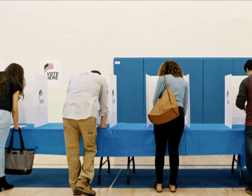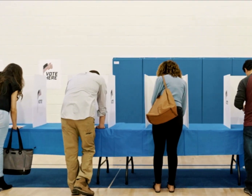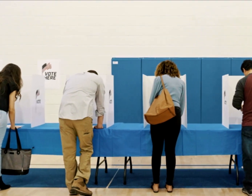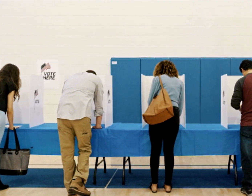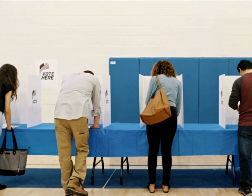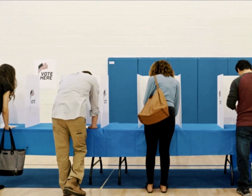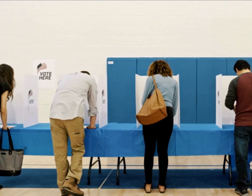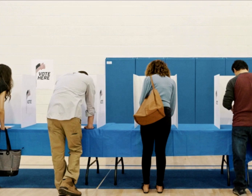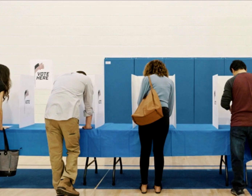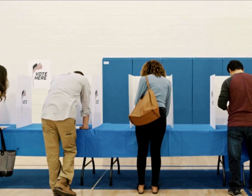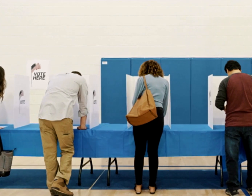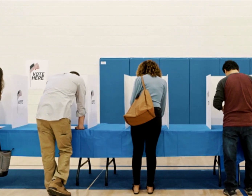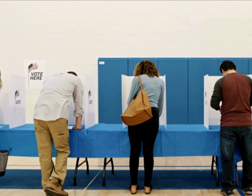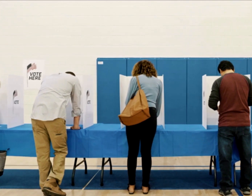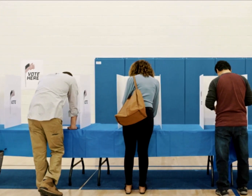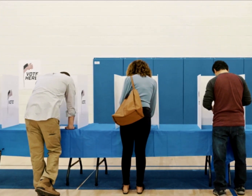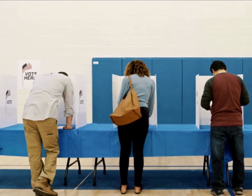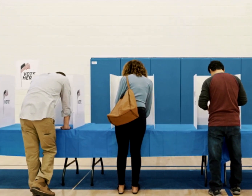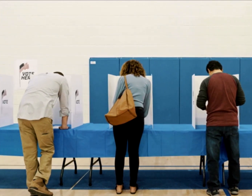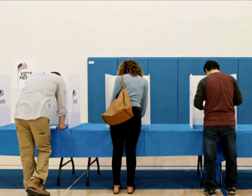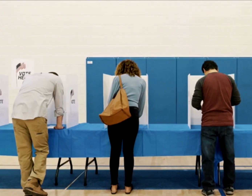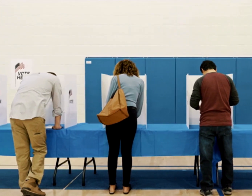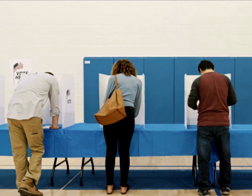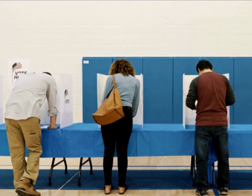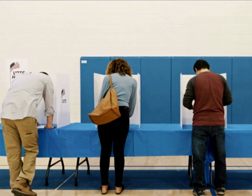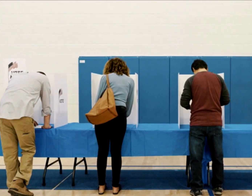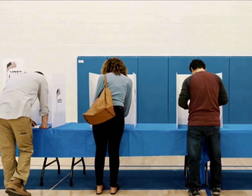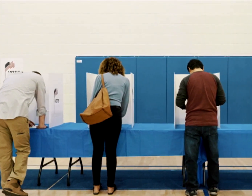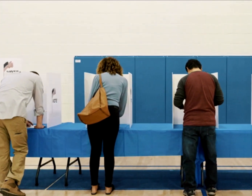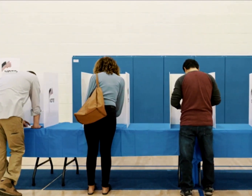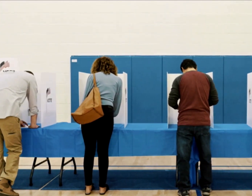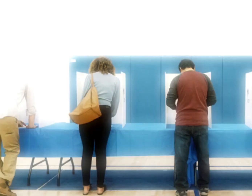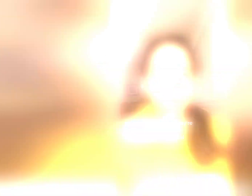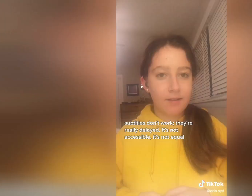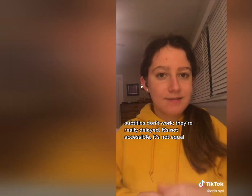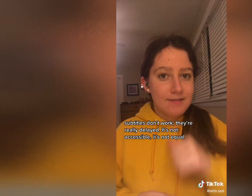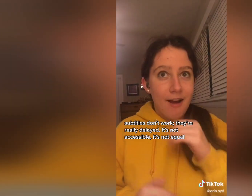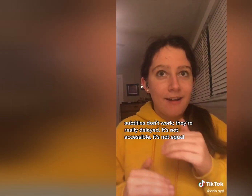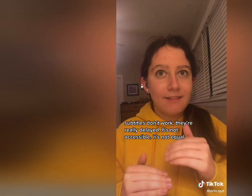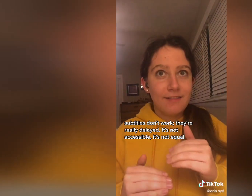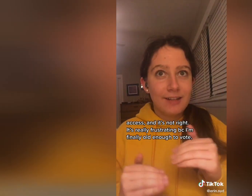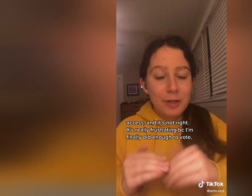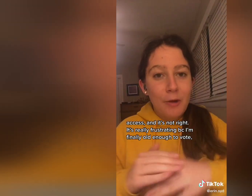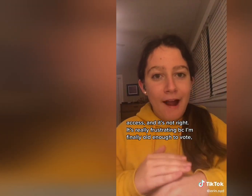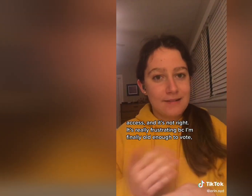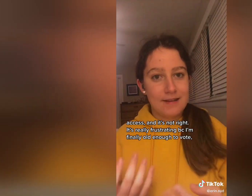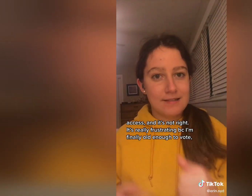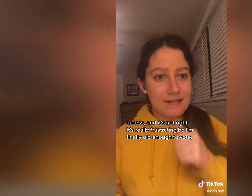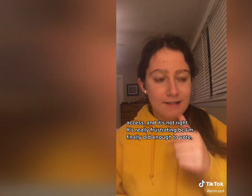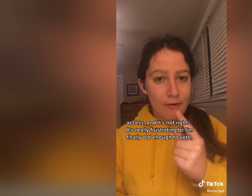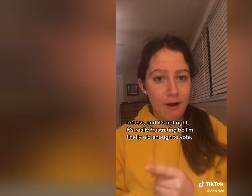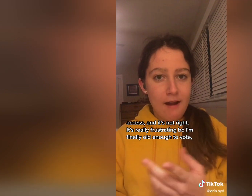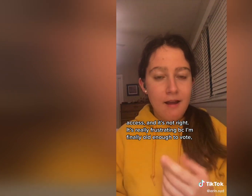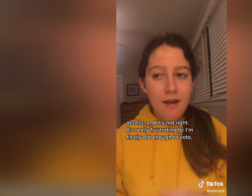first time voting in a presidential election and she wanted to be prepared. It's not equal access and it's not right.